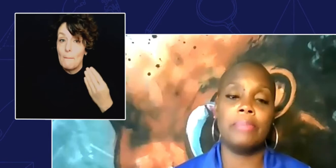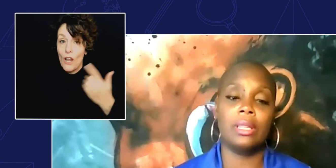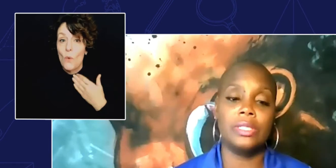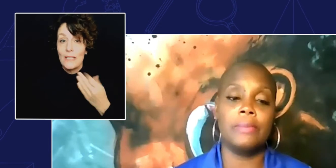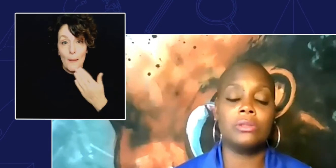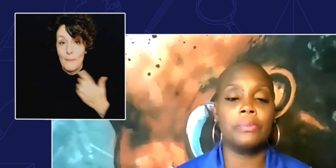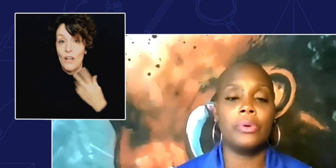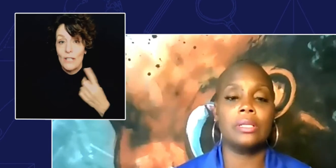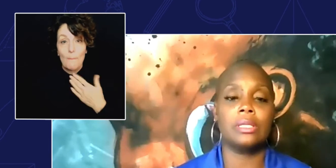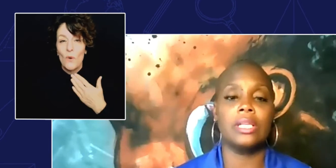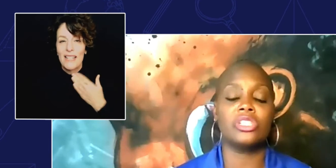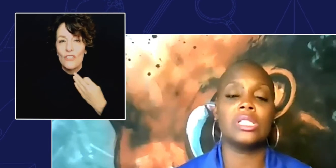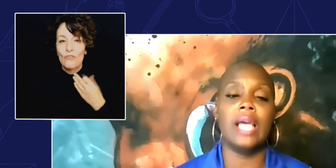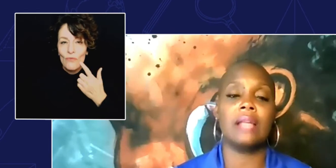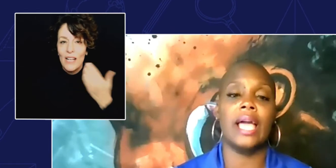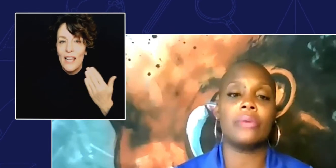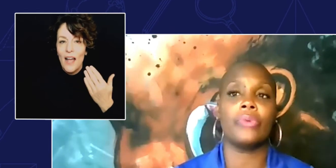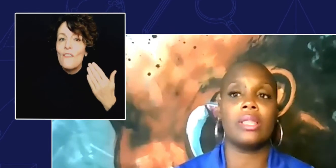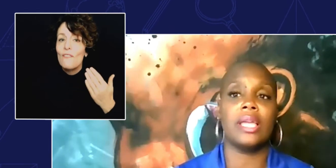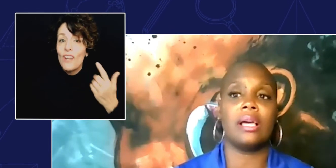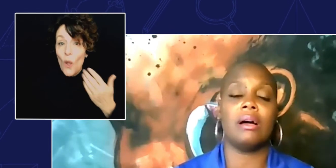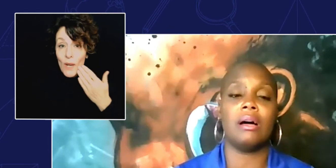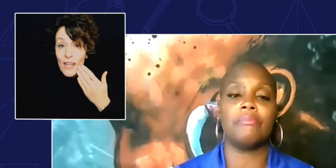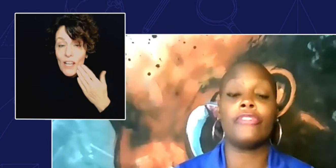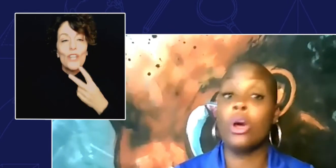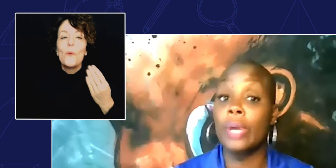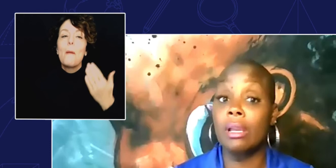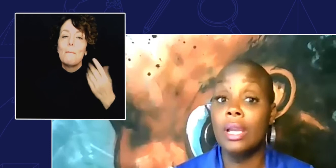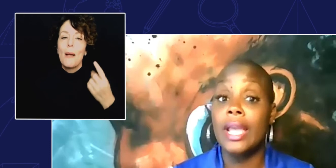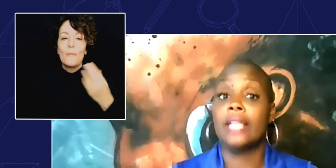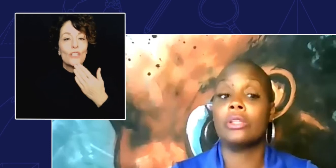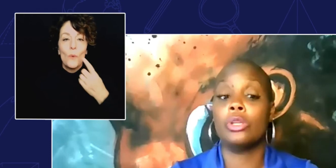below its melting point and so it's kind of like really, um, flowy.